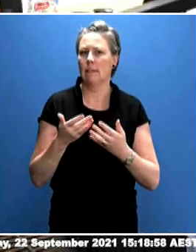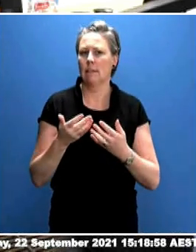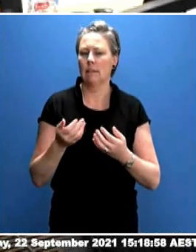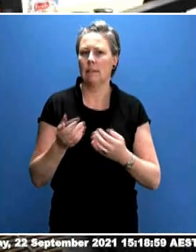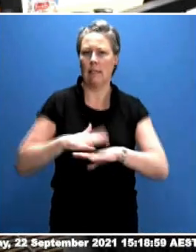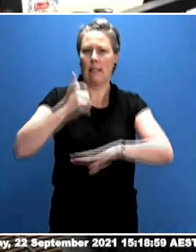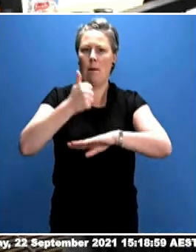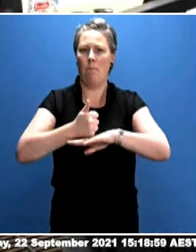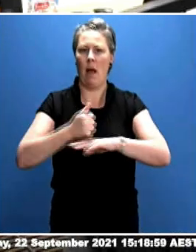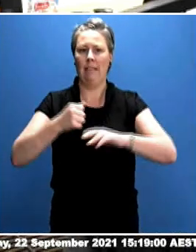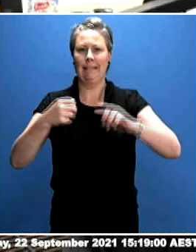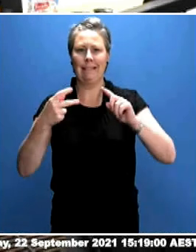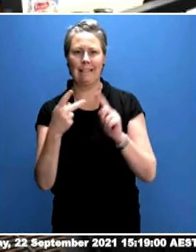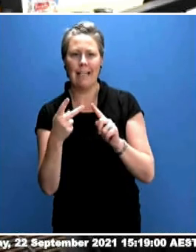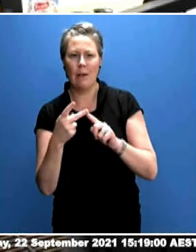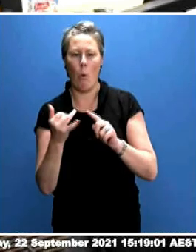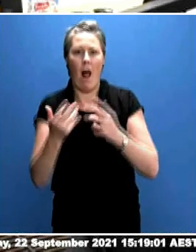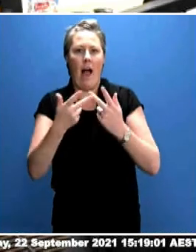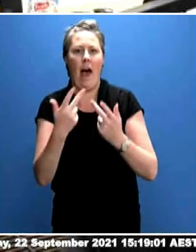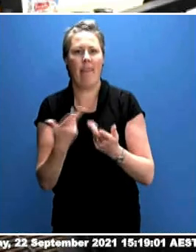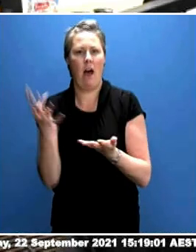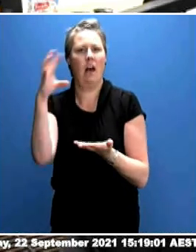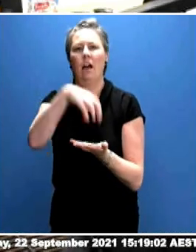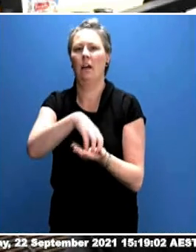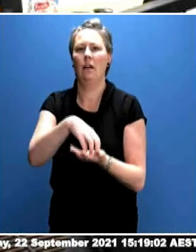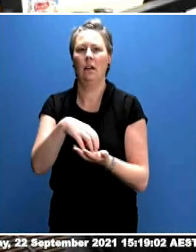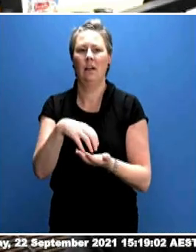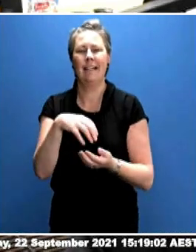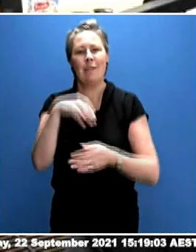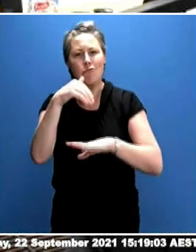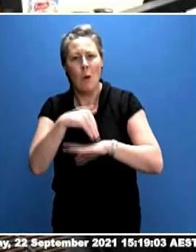another Centre. Part of the challenge in placing a service like Kath French